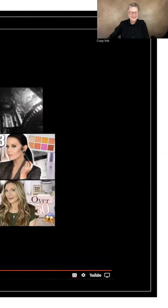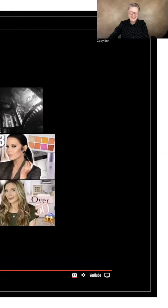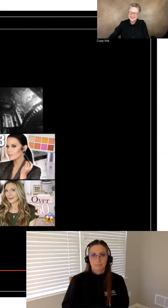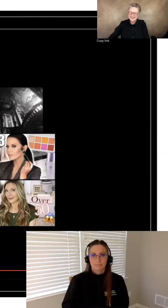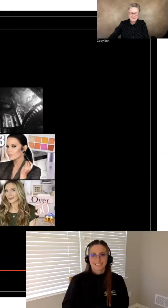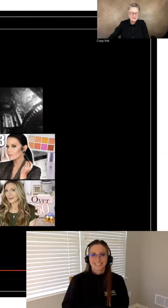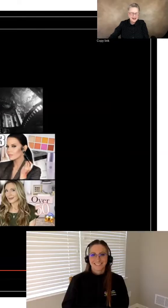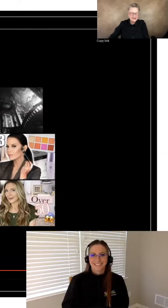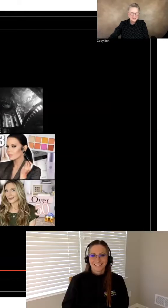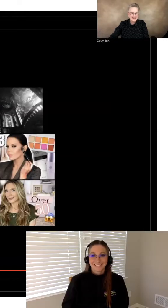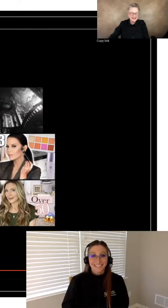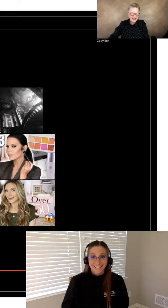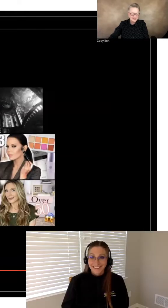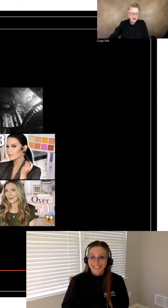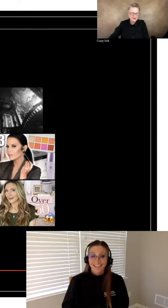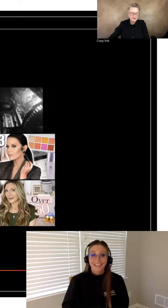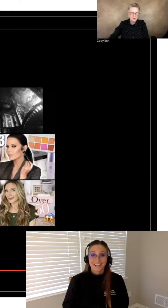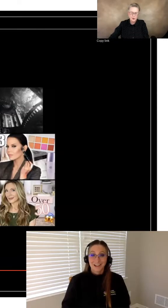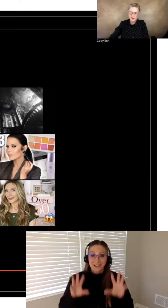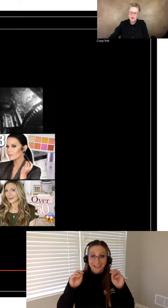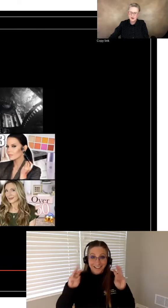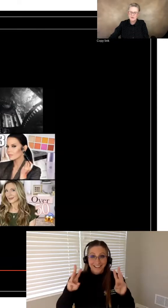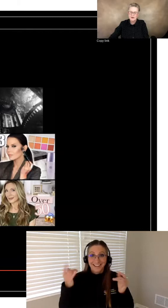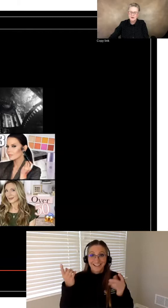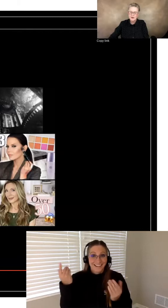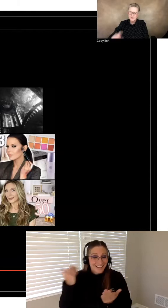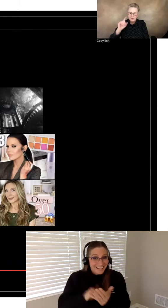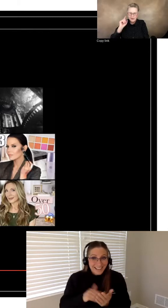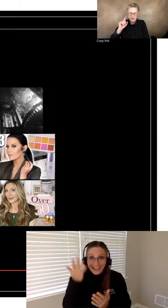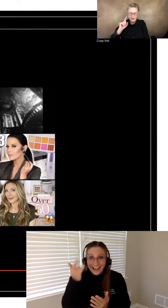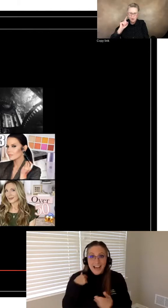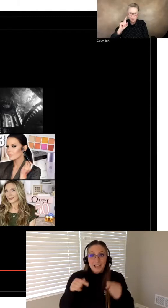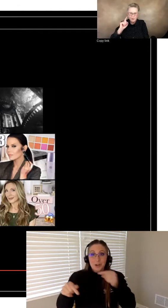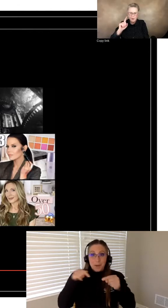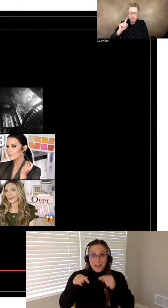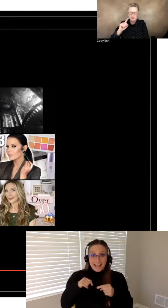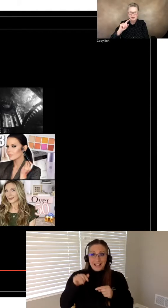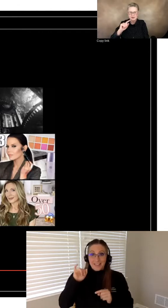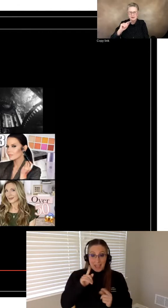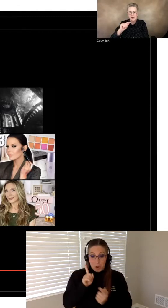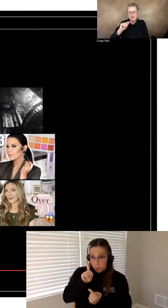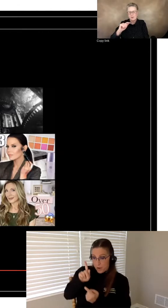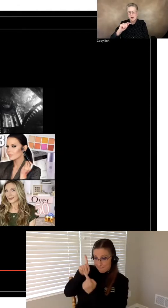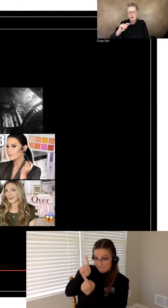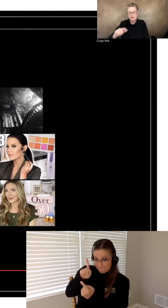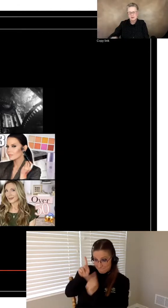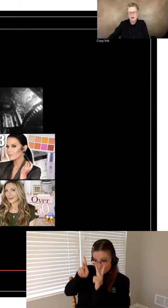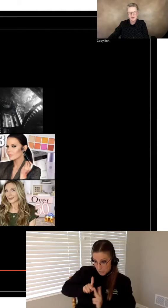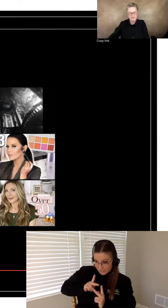it's just amazing again, back to the point of meeting that one person that impacts our life